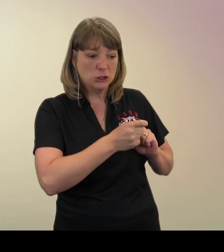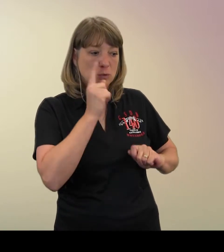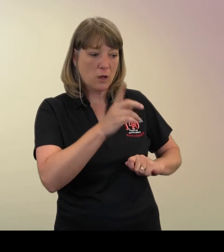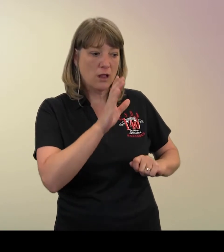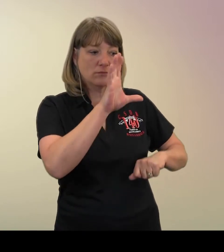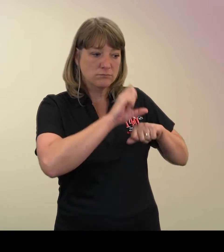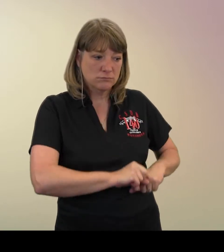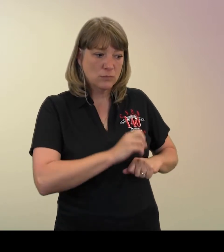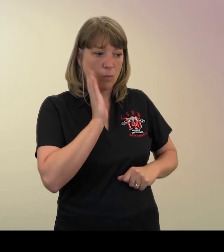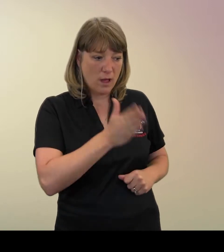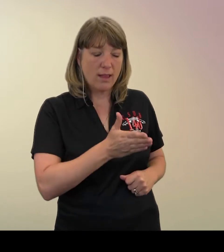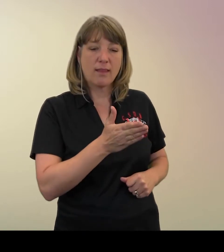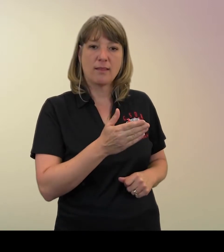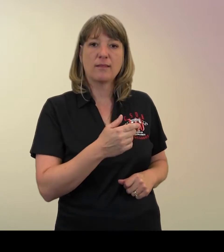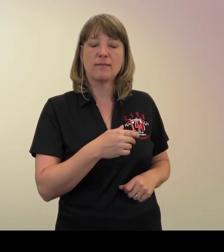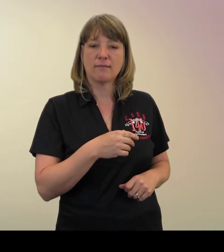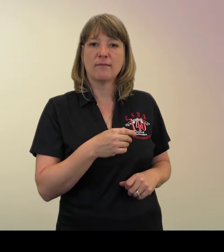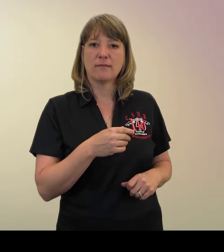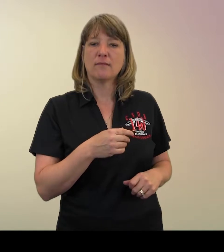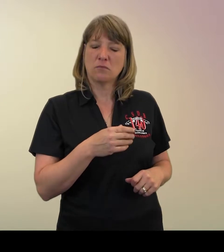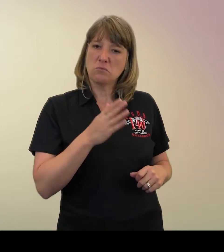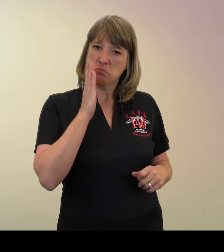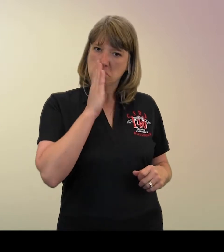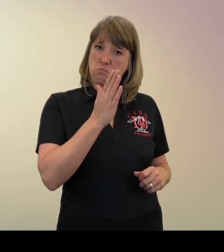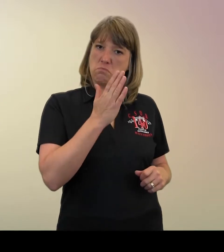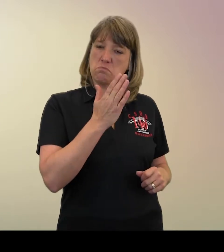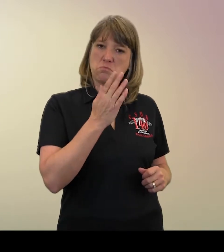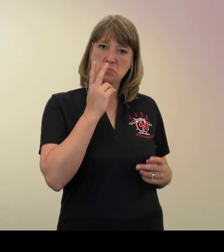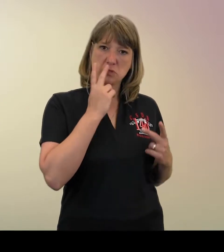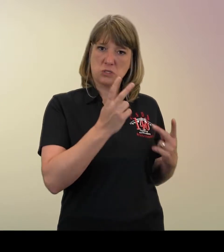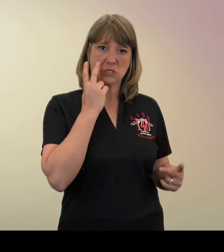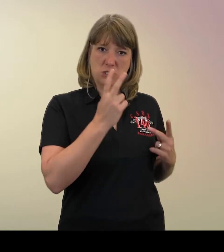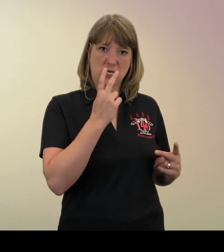about those changes in their routine,